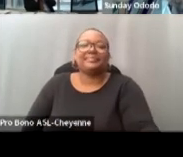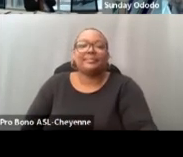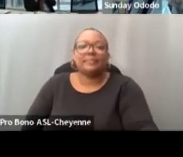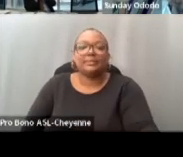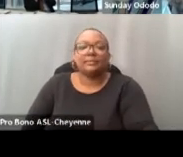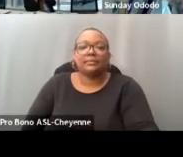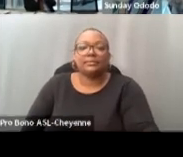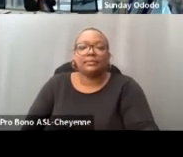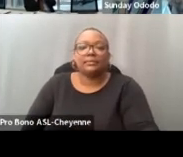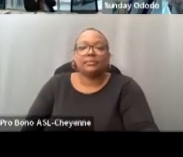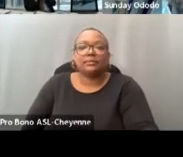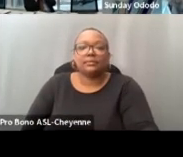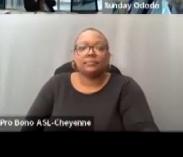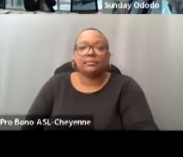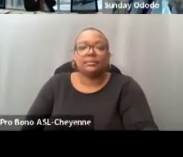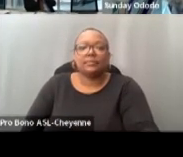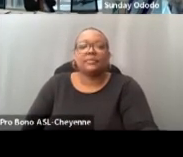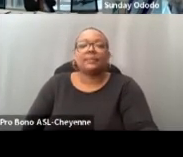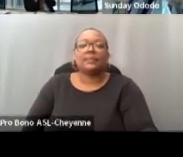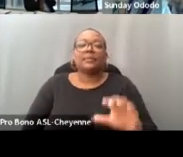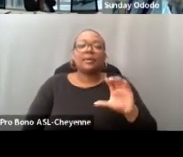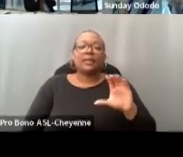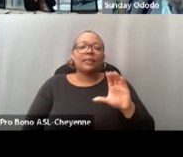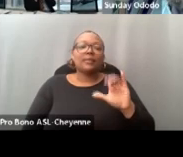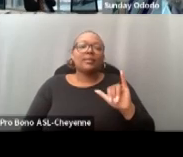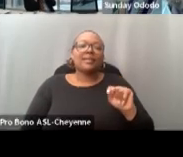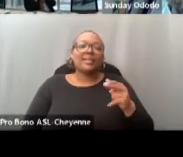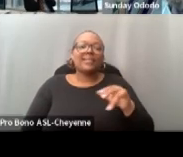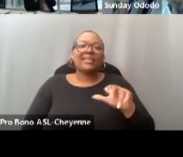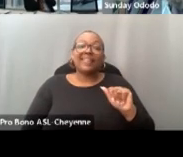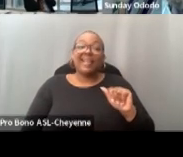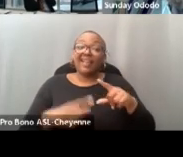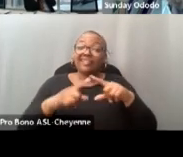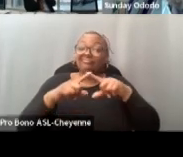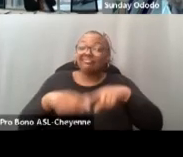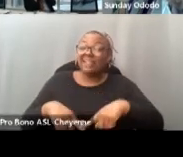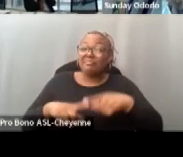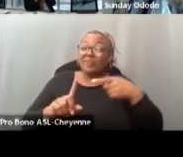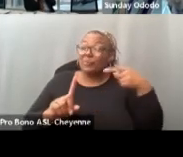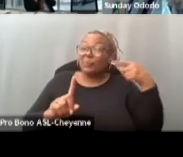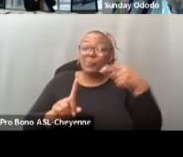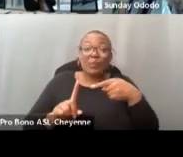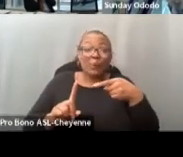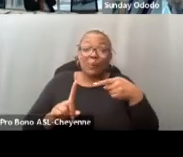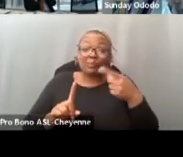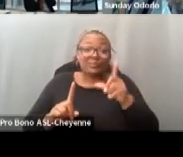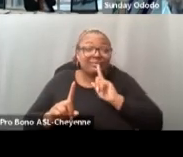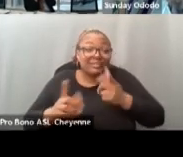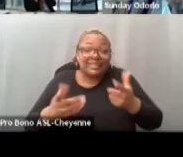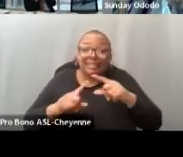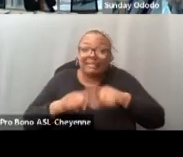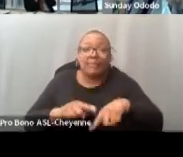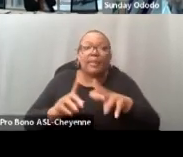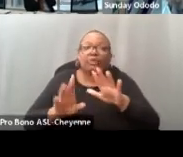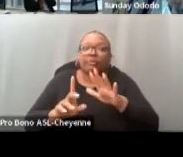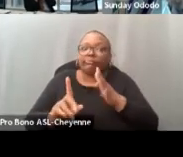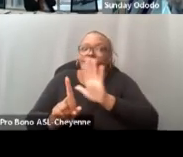It depends on what the goals are. Yeah. You know, it really depends on the goals.